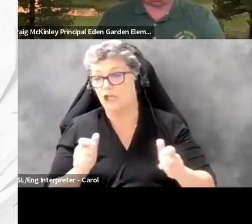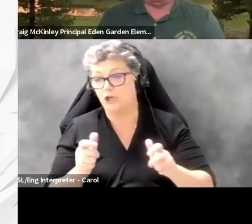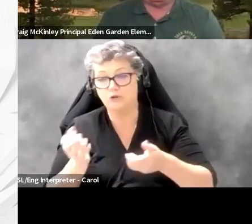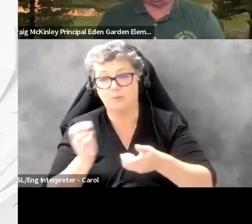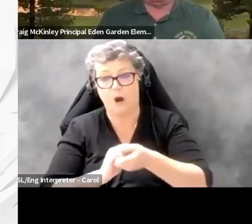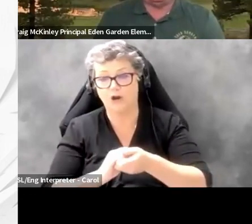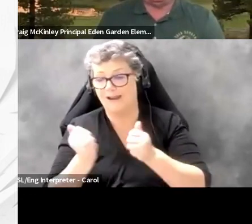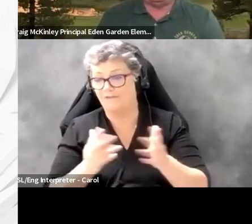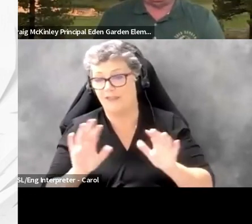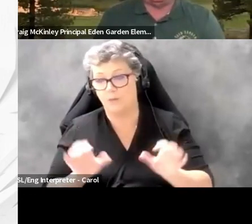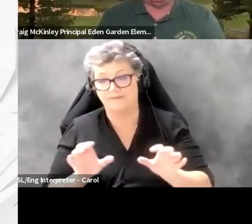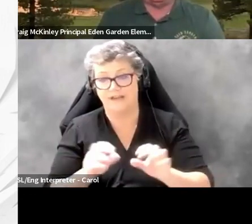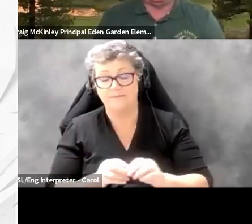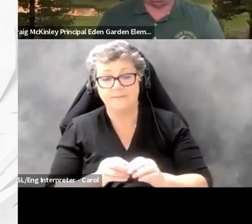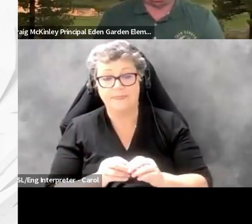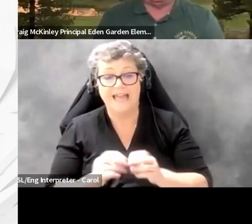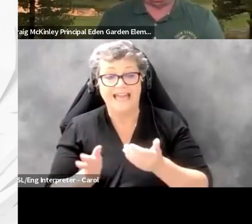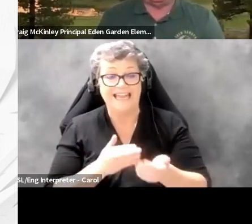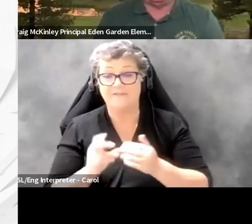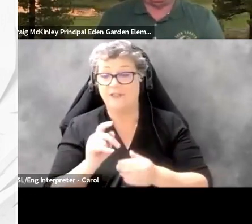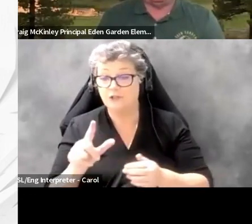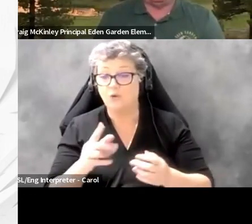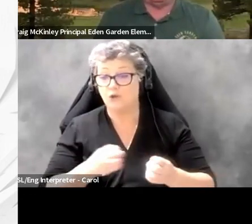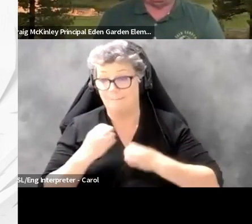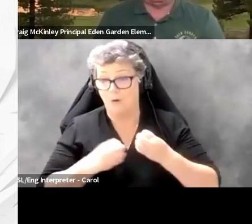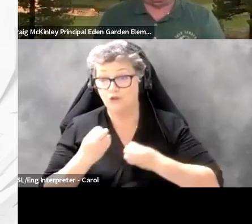that we've done on that. Even even the social emotional ones if you haven't seen those with